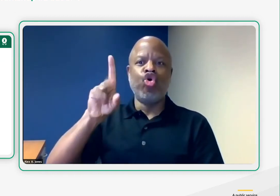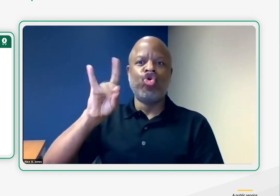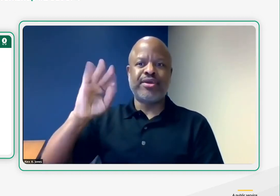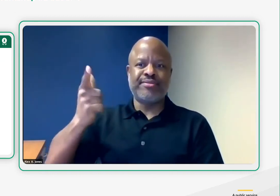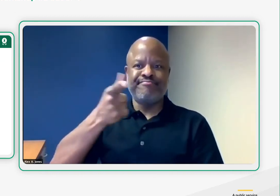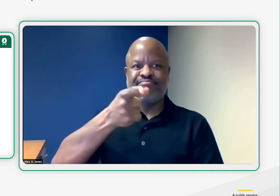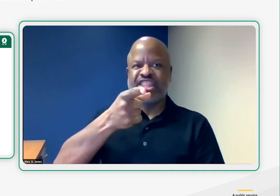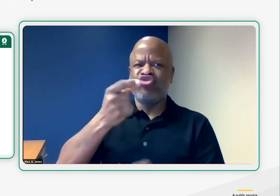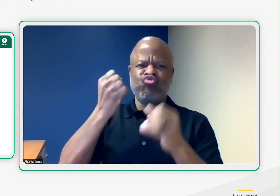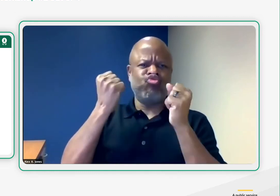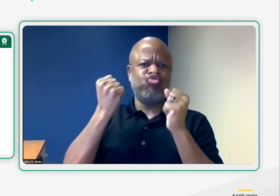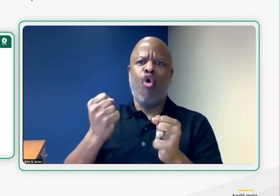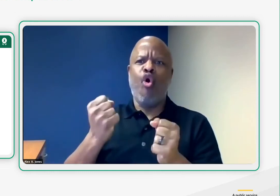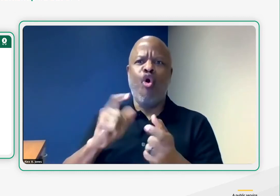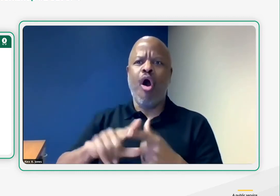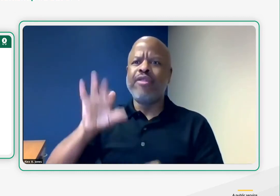It's herding.